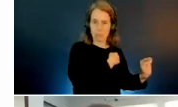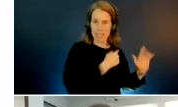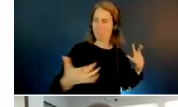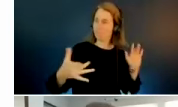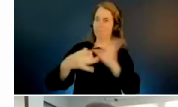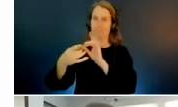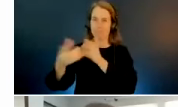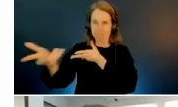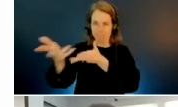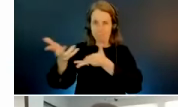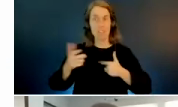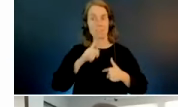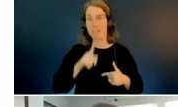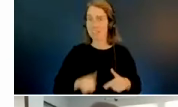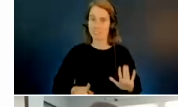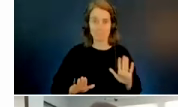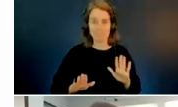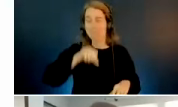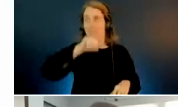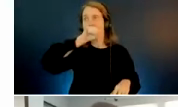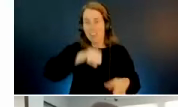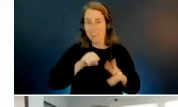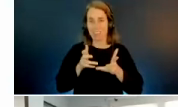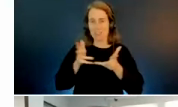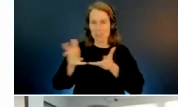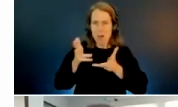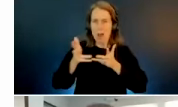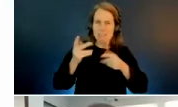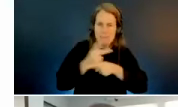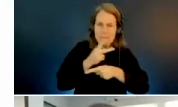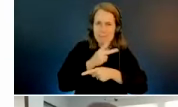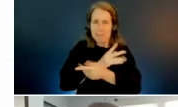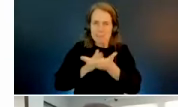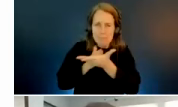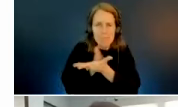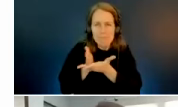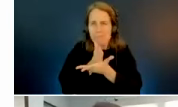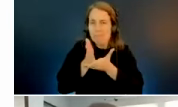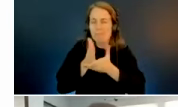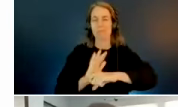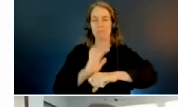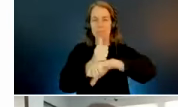to do is to talk through these issues um and don't worry about you know whether uh or not your issue